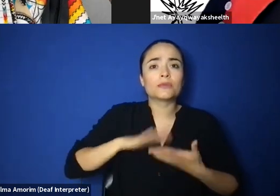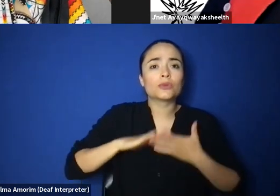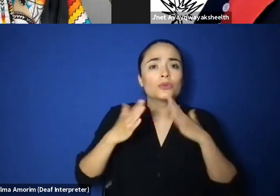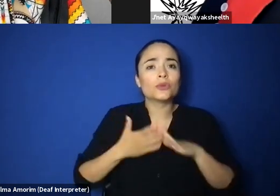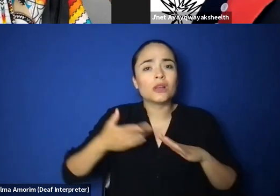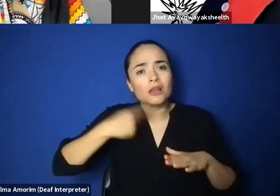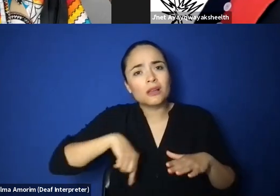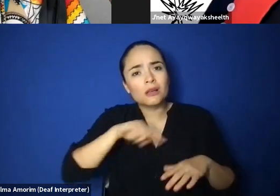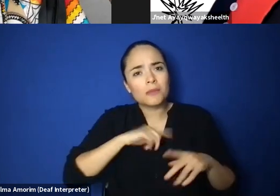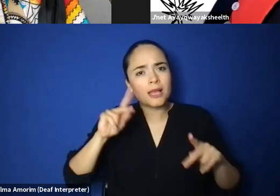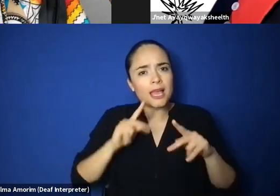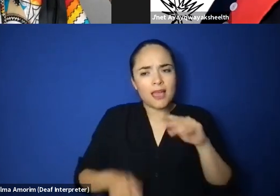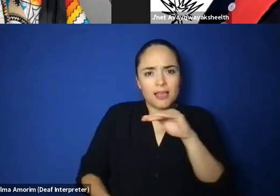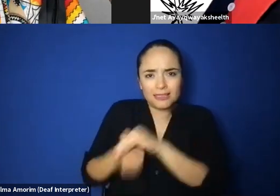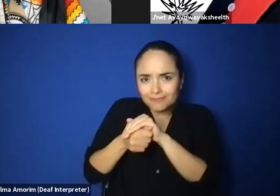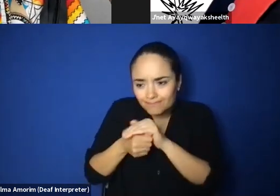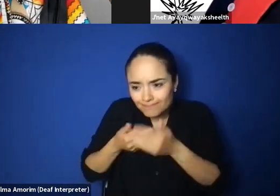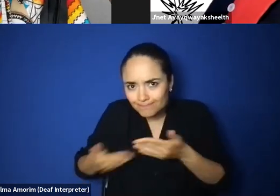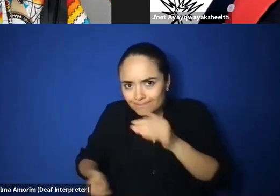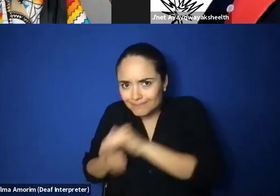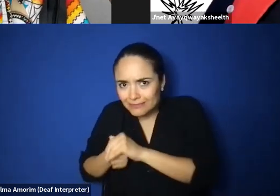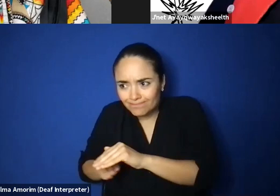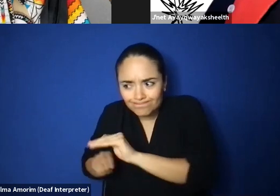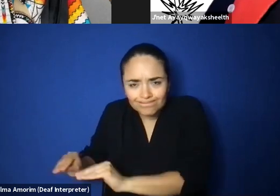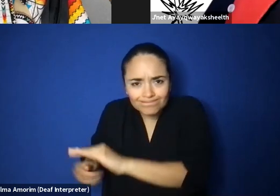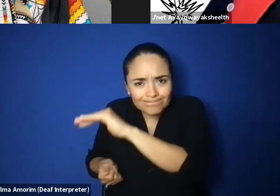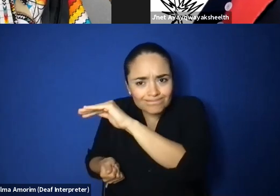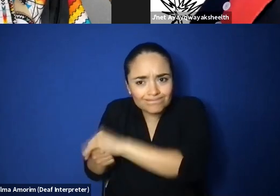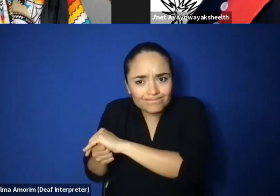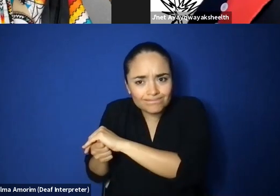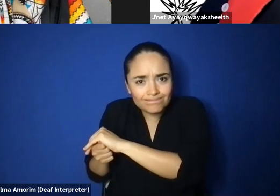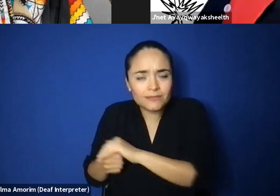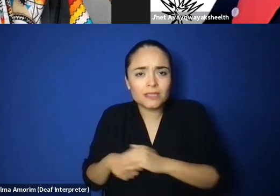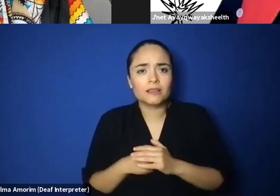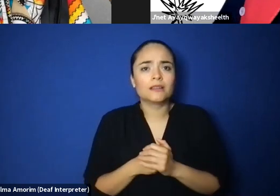And I don't think that they forgot it, but that they had to put it away because it wasn't safe.